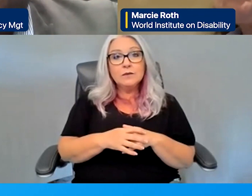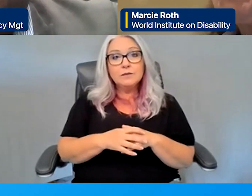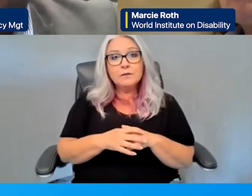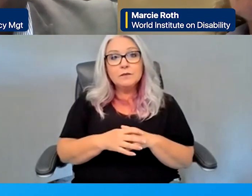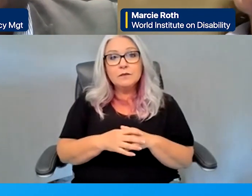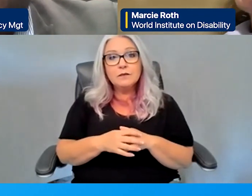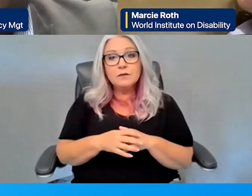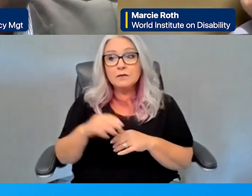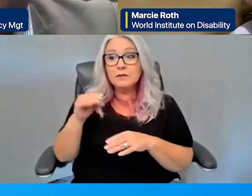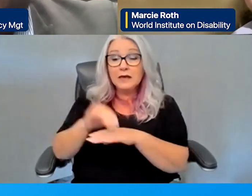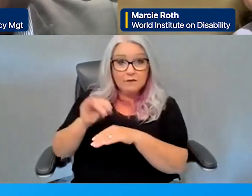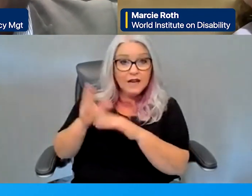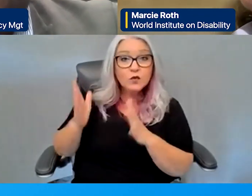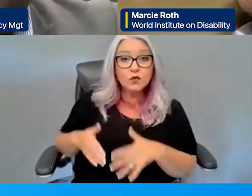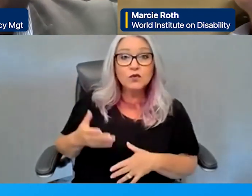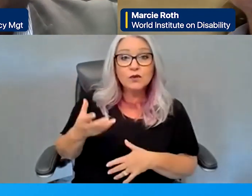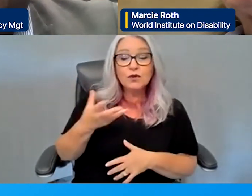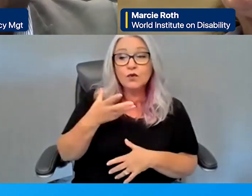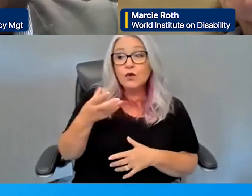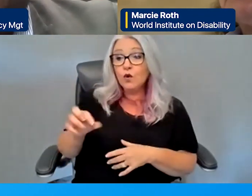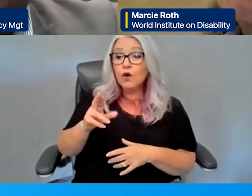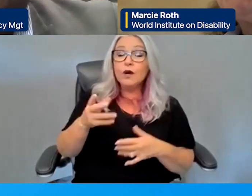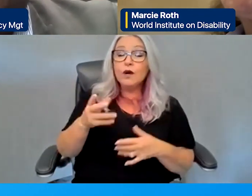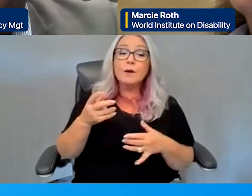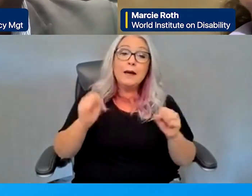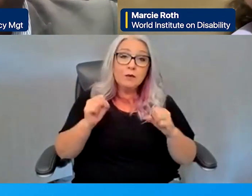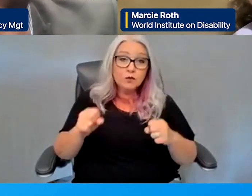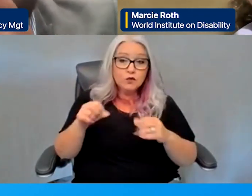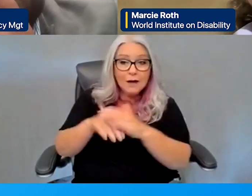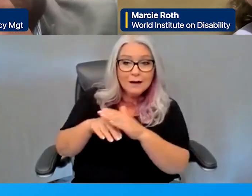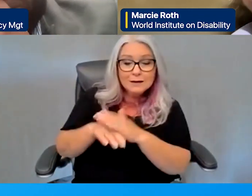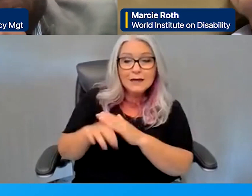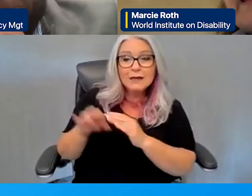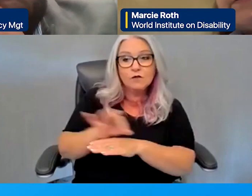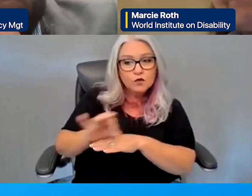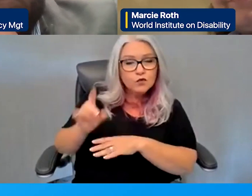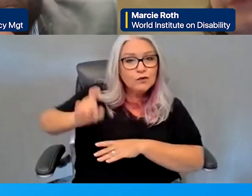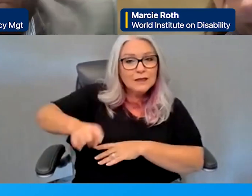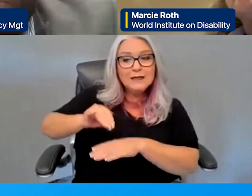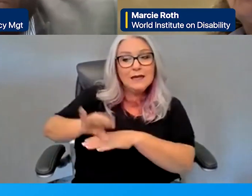advisors or accessing functional needs advisors. And let me take